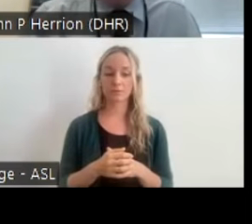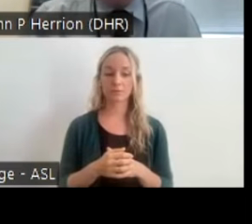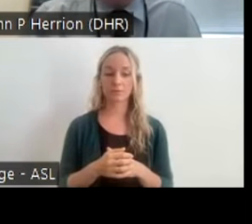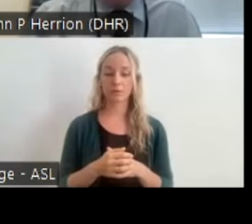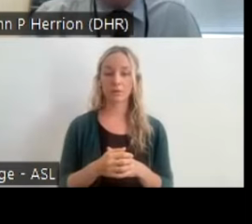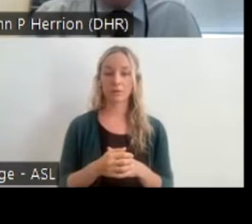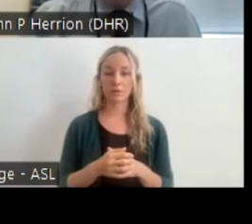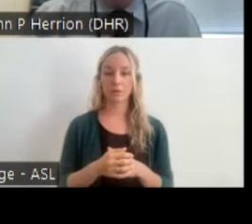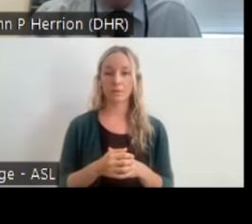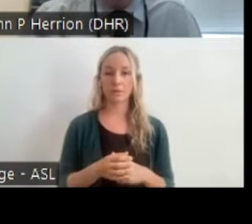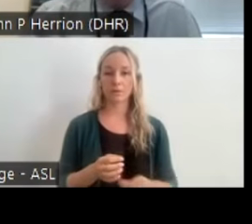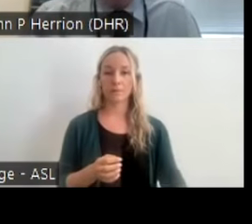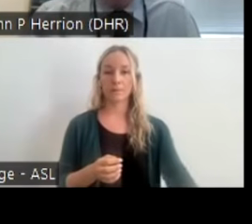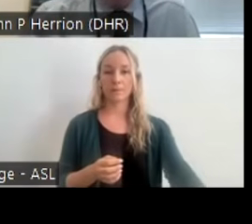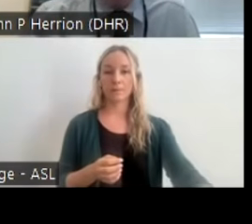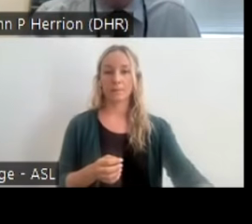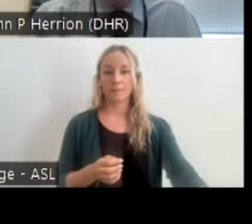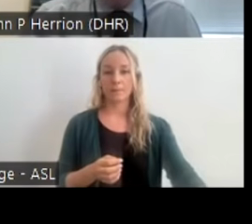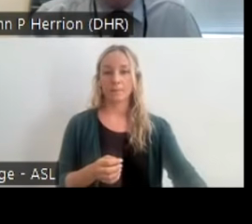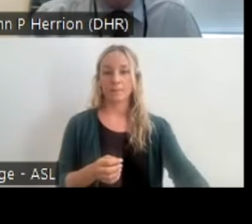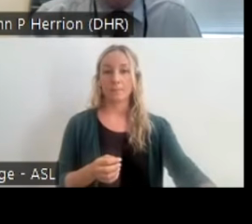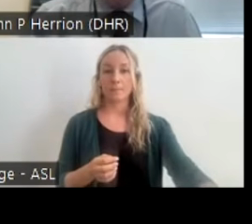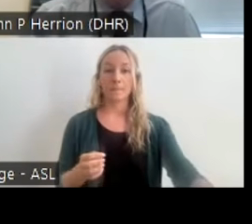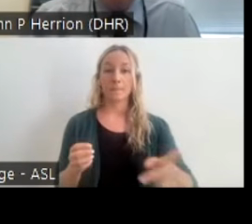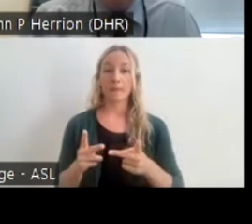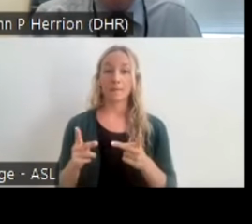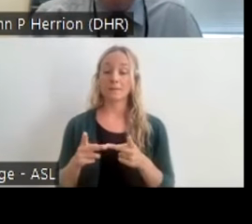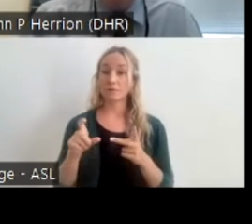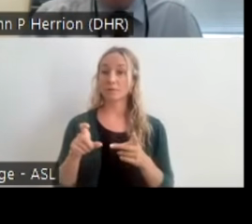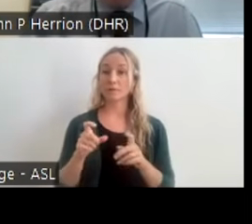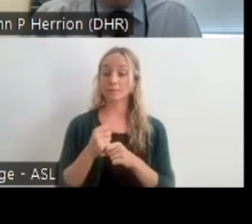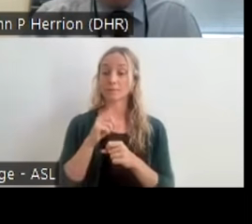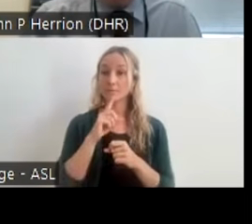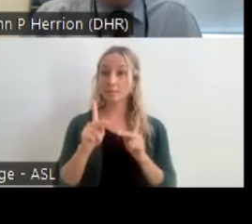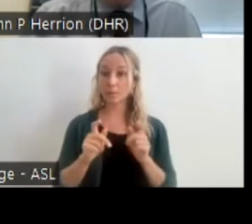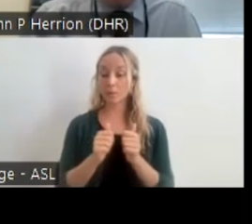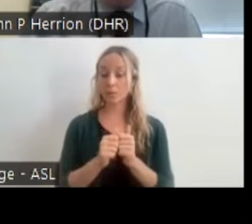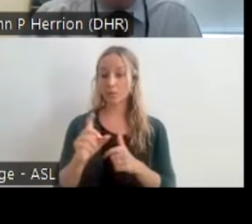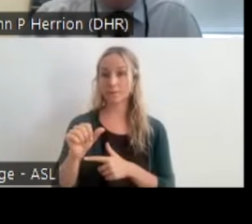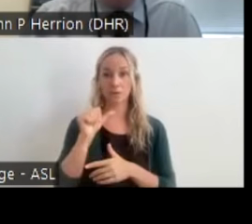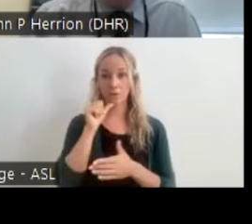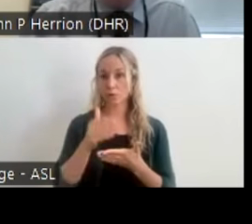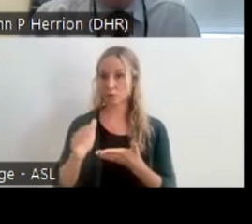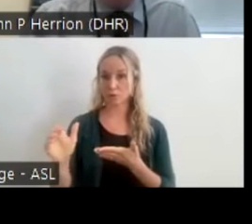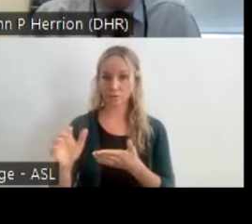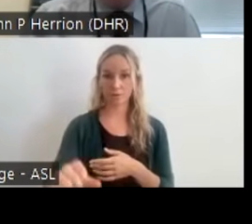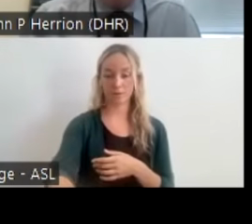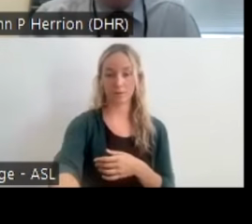auxiliary aid or service is not being provided, That gets balanced against